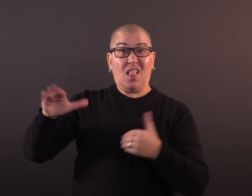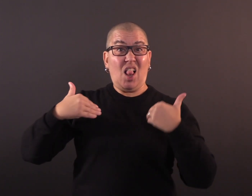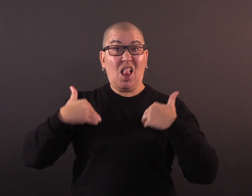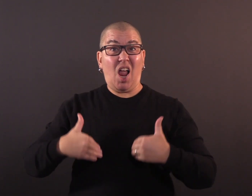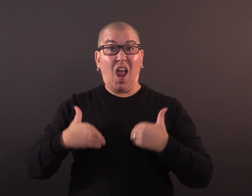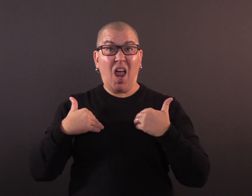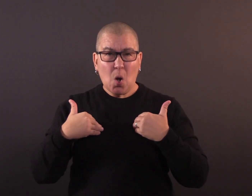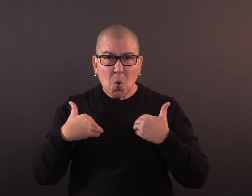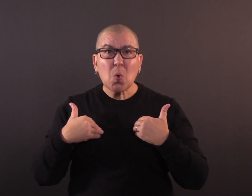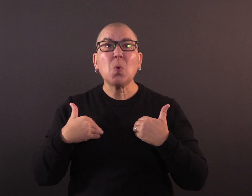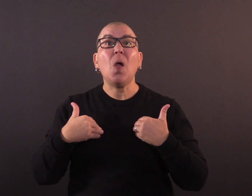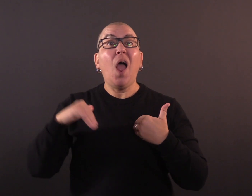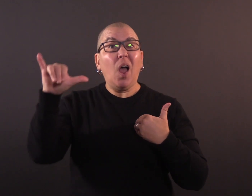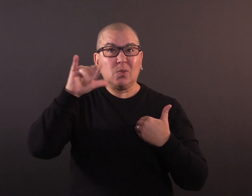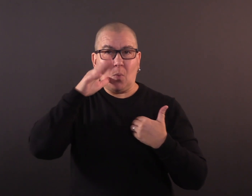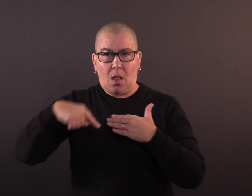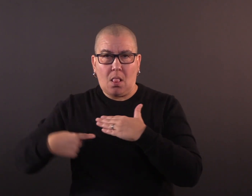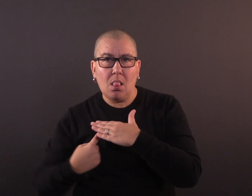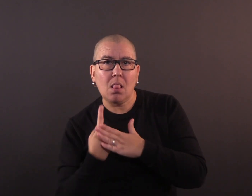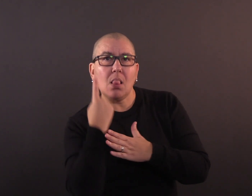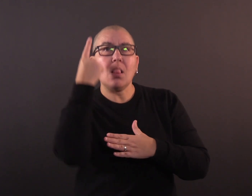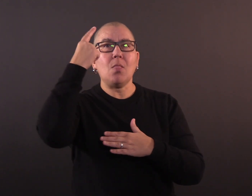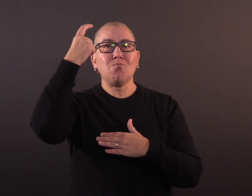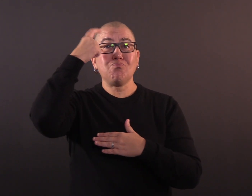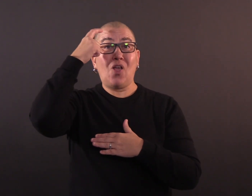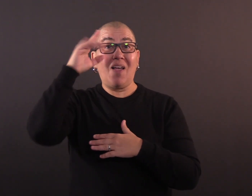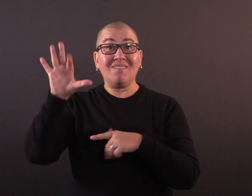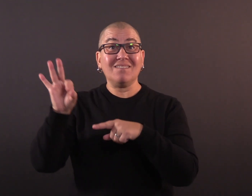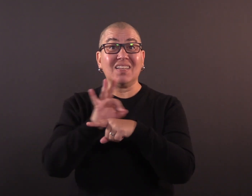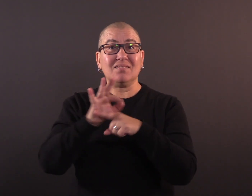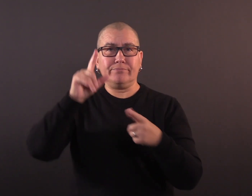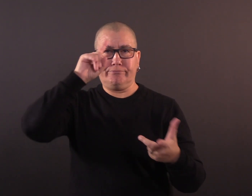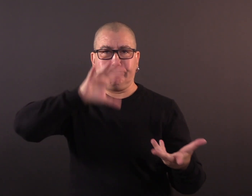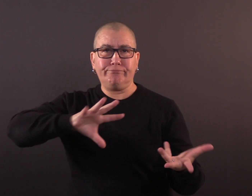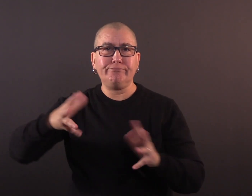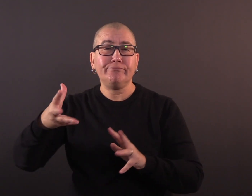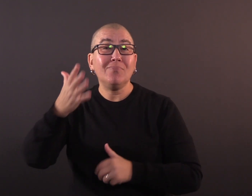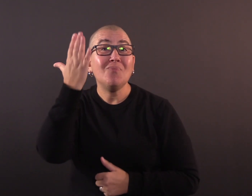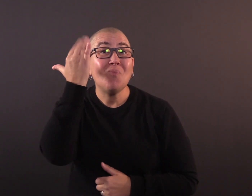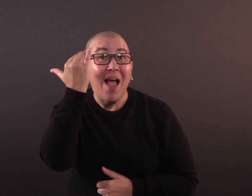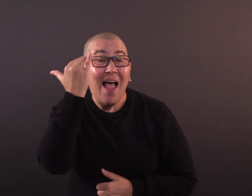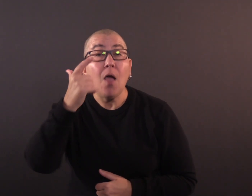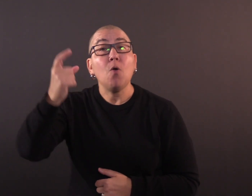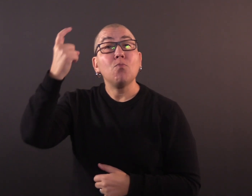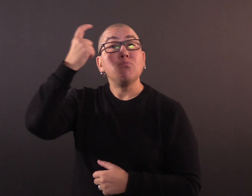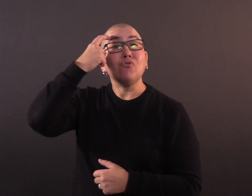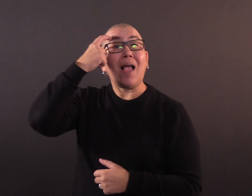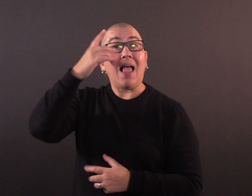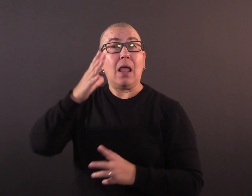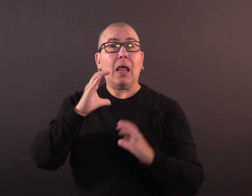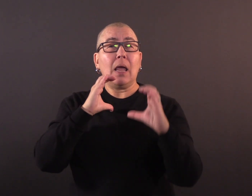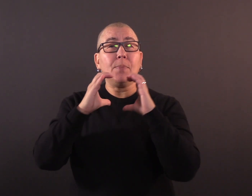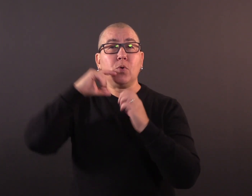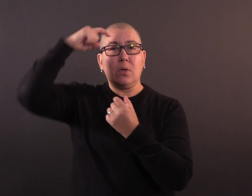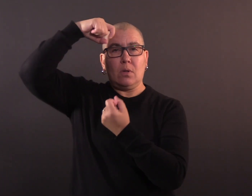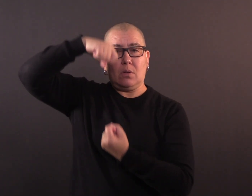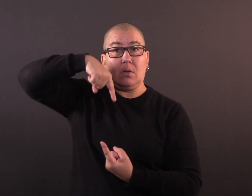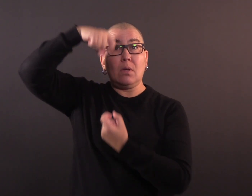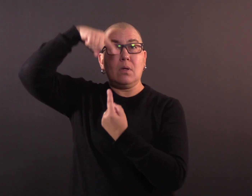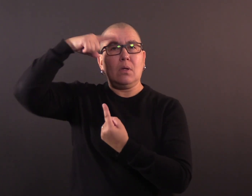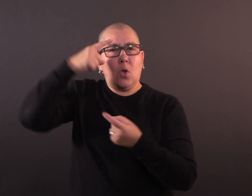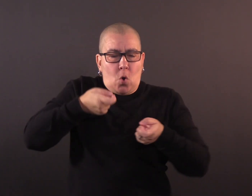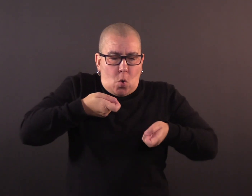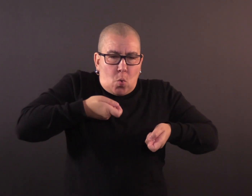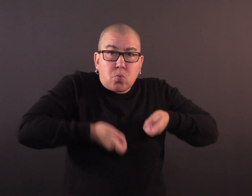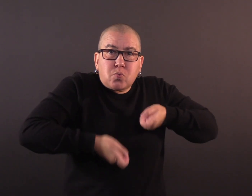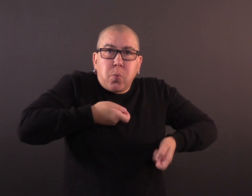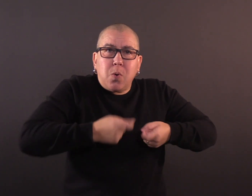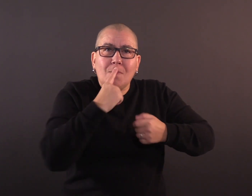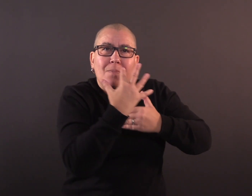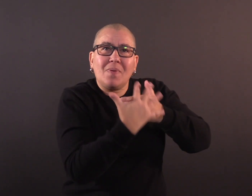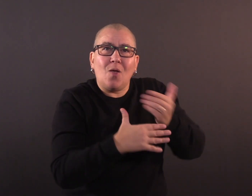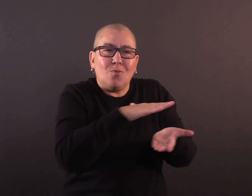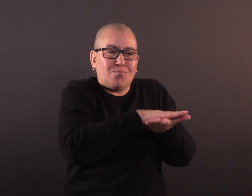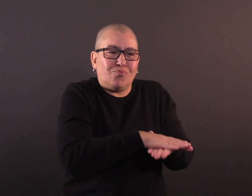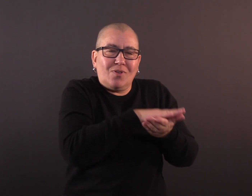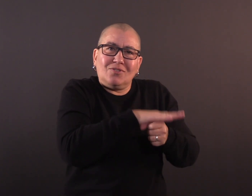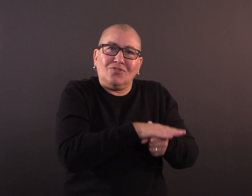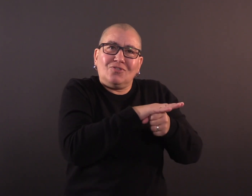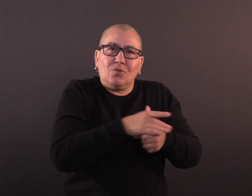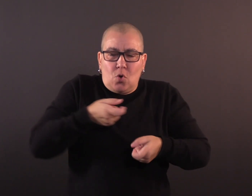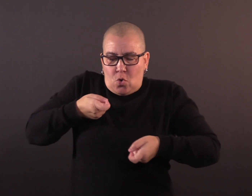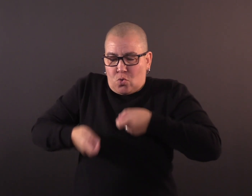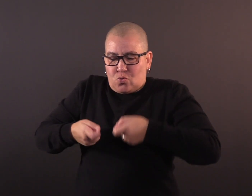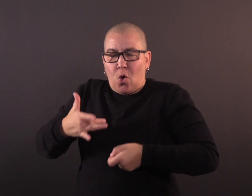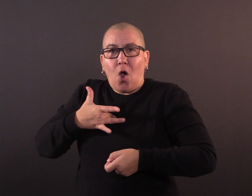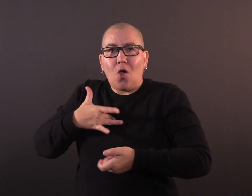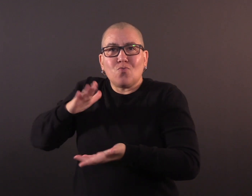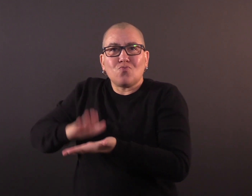also disrupting her brain, including the circuits that control blood pressure and heart rhythm.